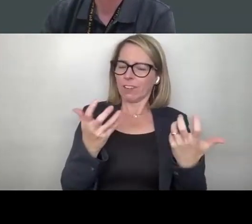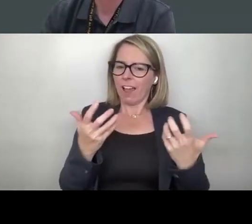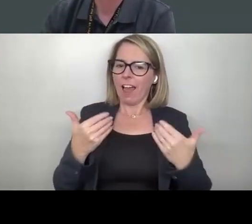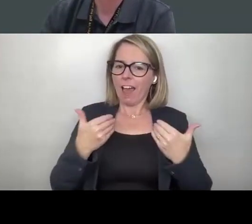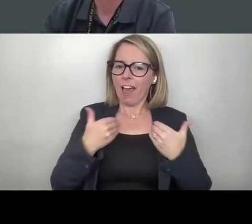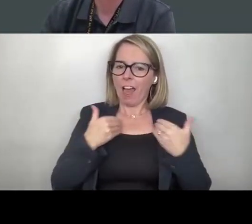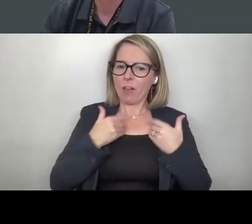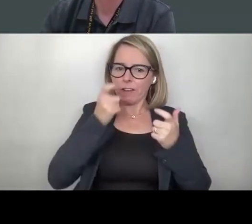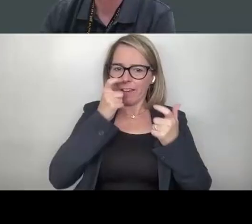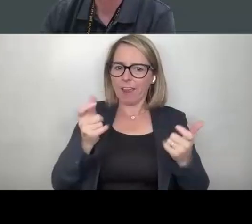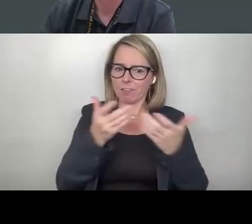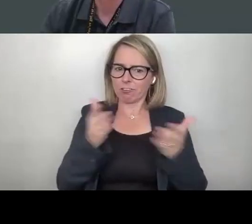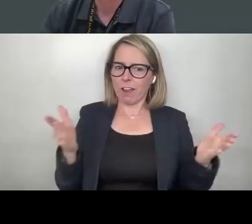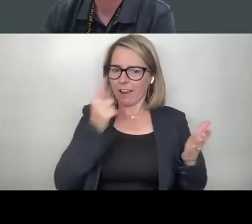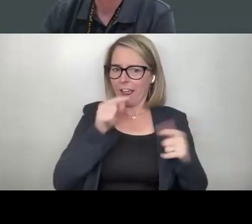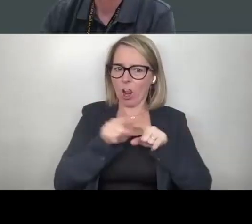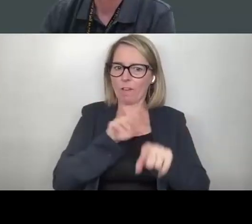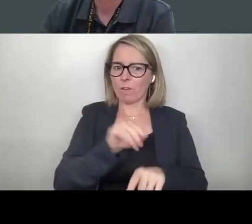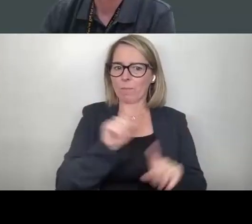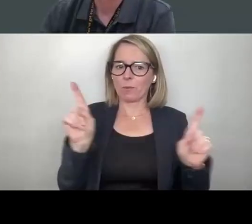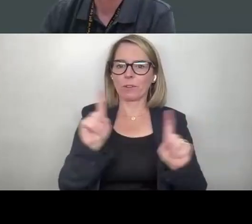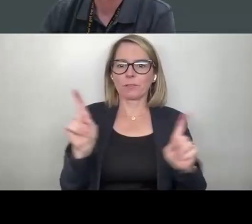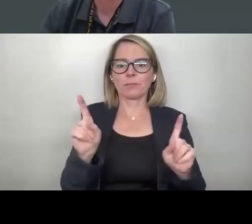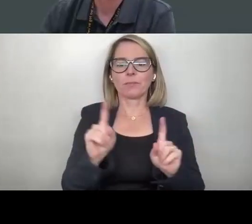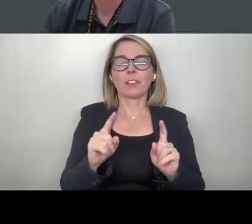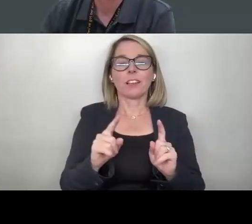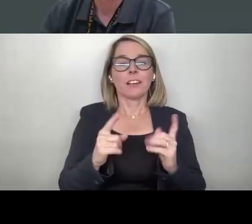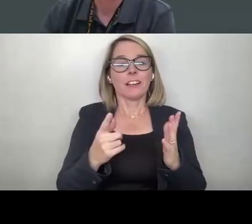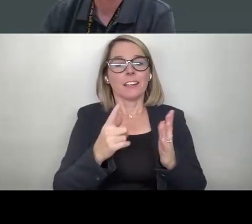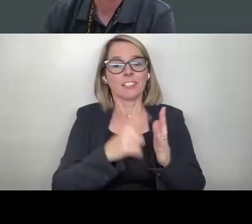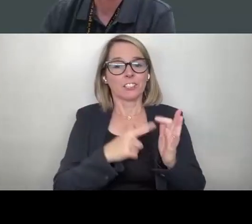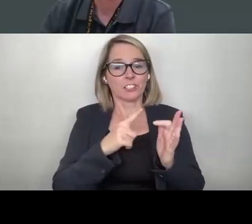Jessica: Yeah, thanks Anna. Actually, I was just reflecting on some of these adjustments